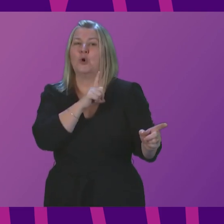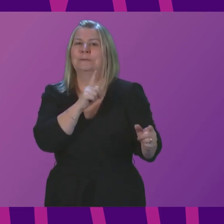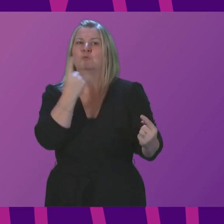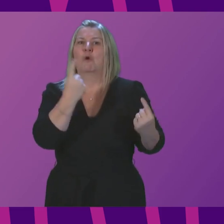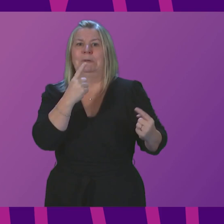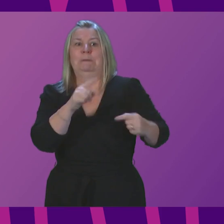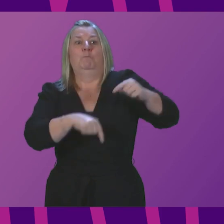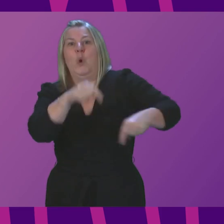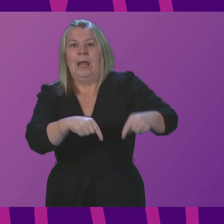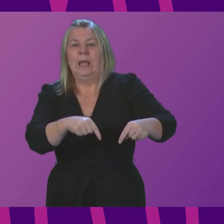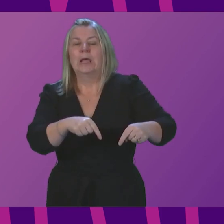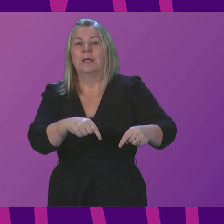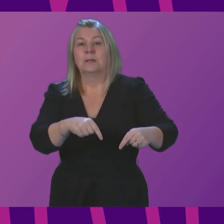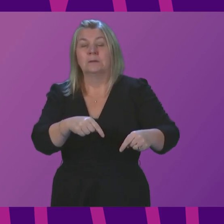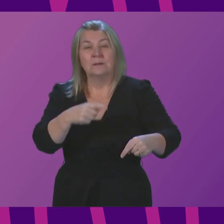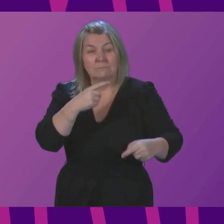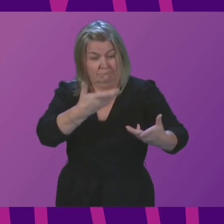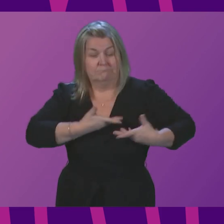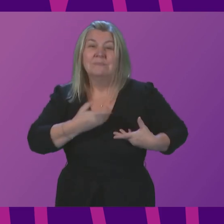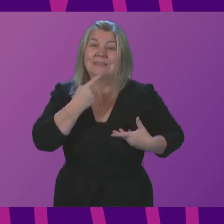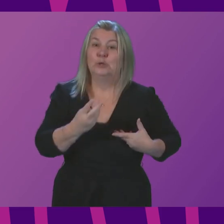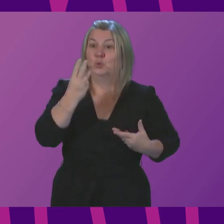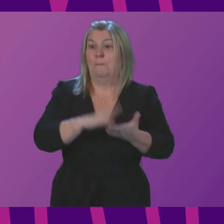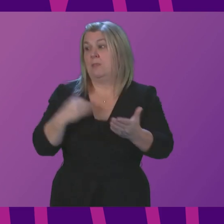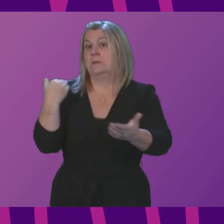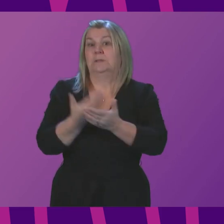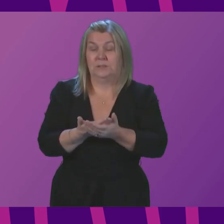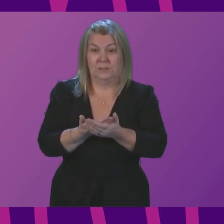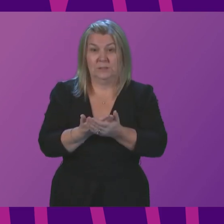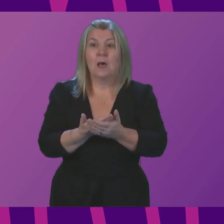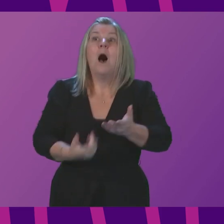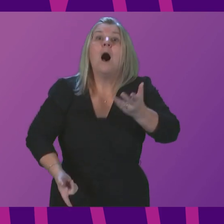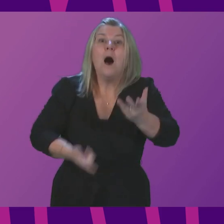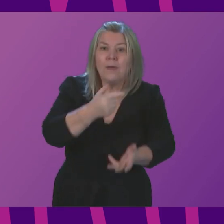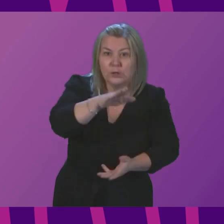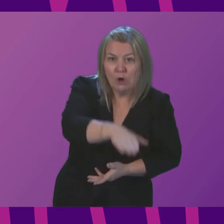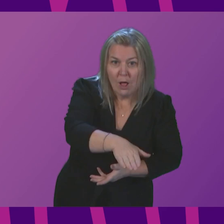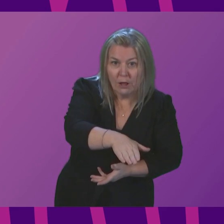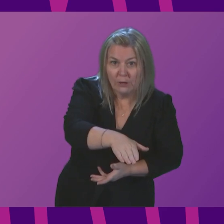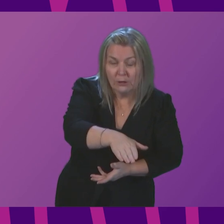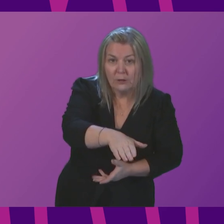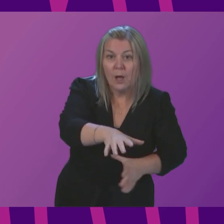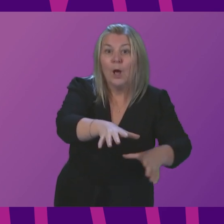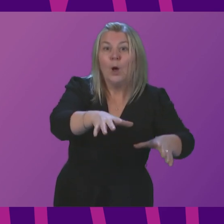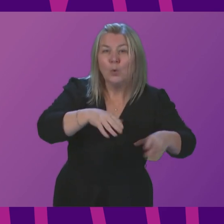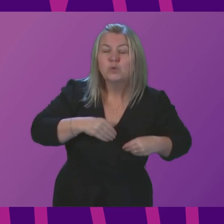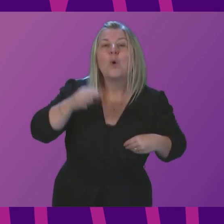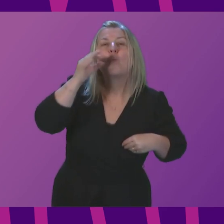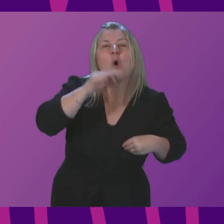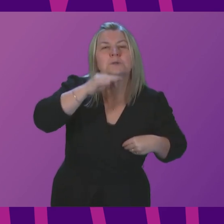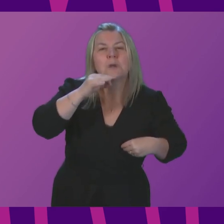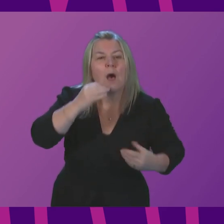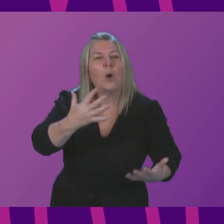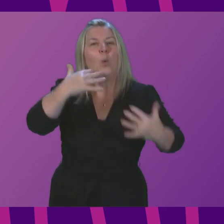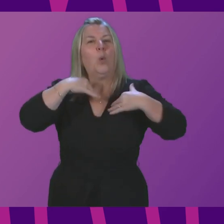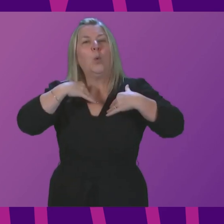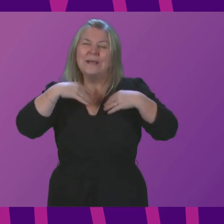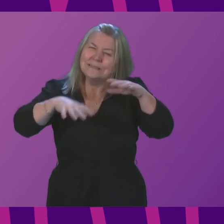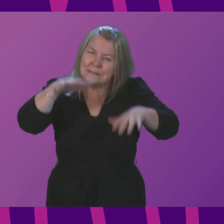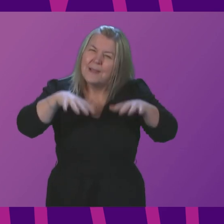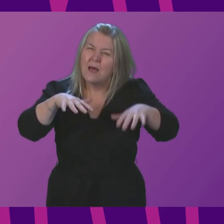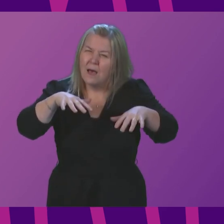past two months, another child acquired a waterborne infection, as Milly Main did, and